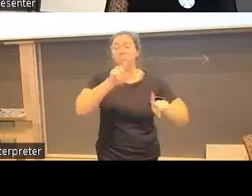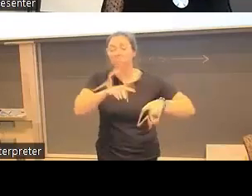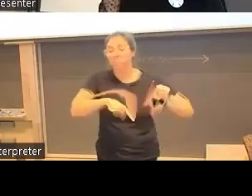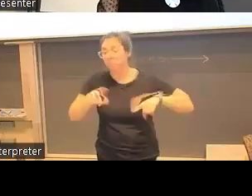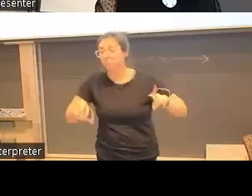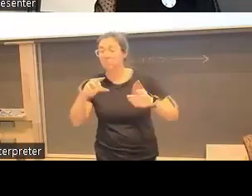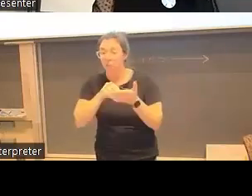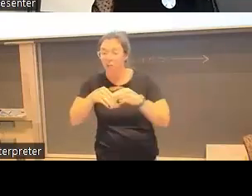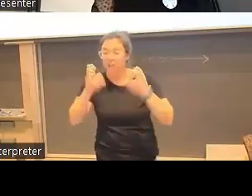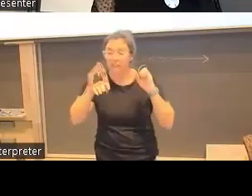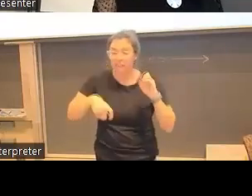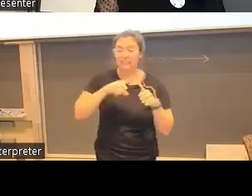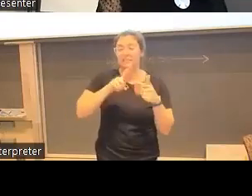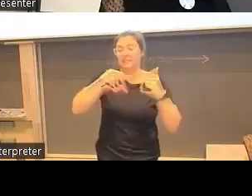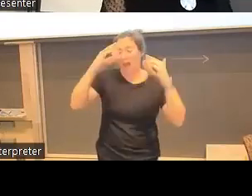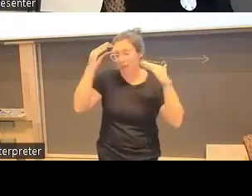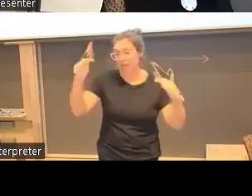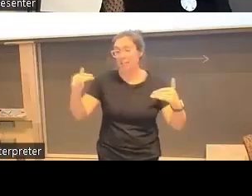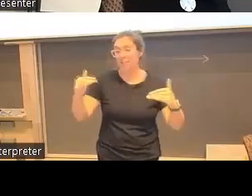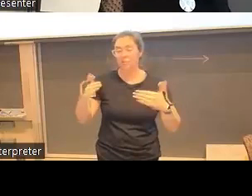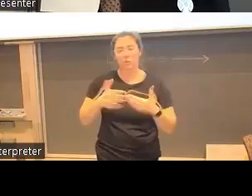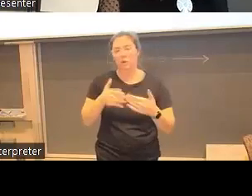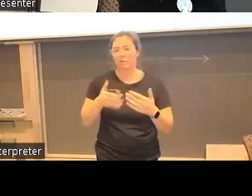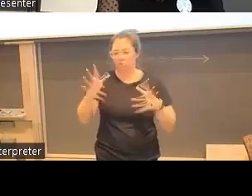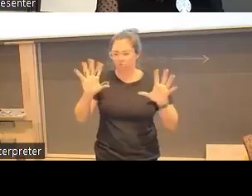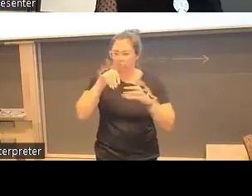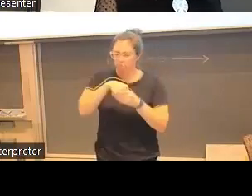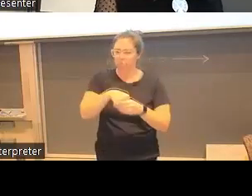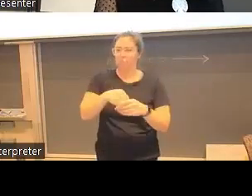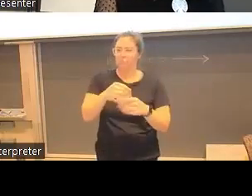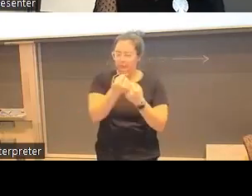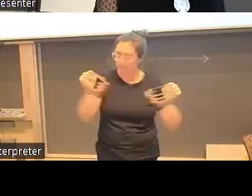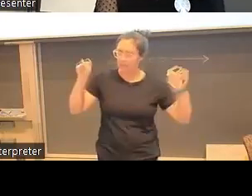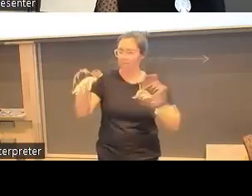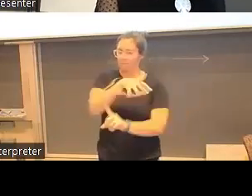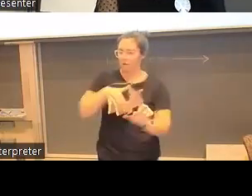Styles and expectations regarding what creates a psychologically safe environment and effective